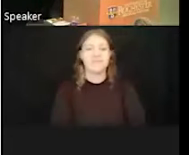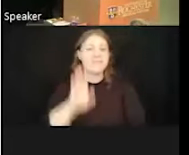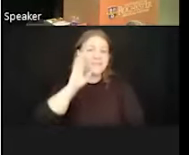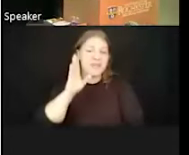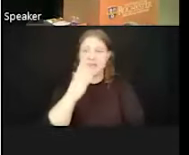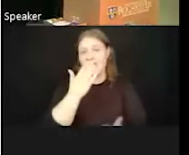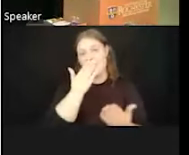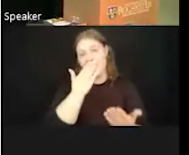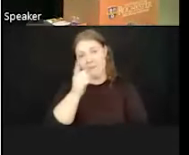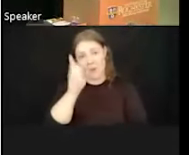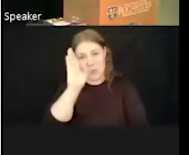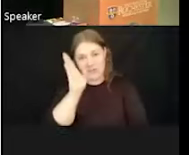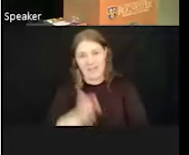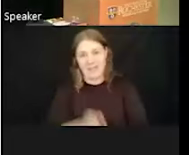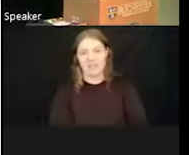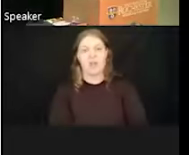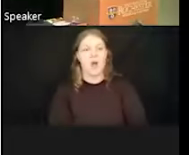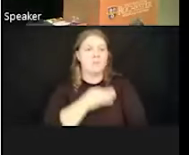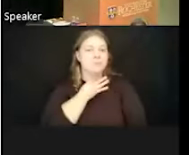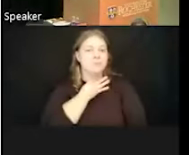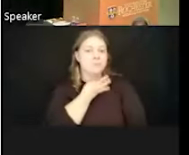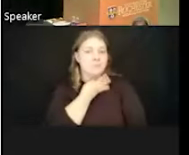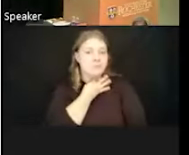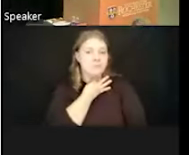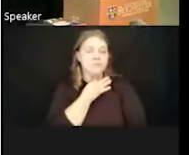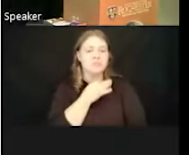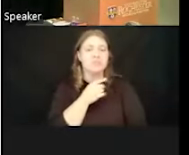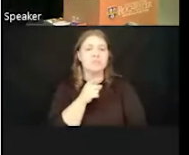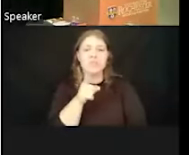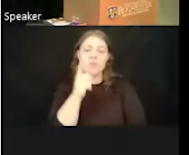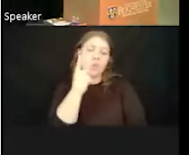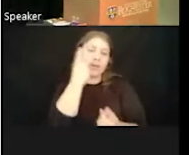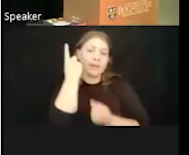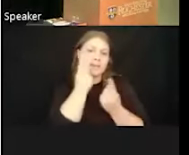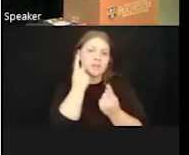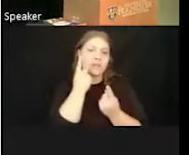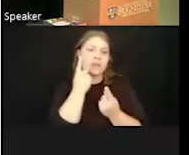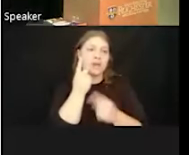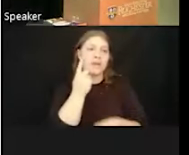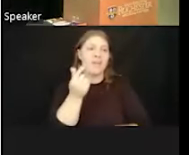for that presentation I'm very curious to know if you considered any part of South America or